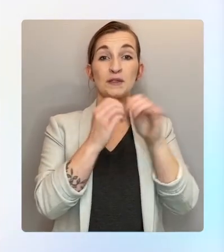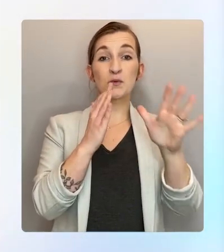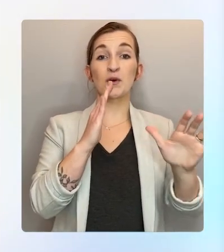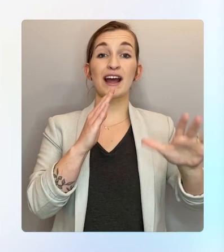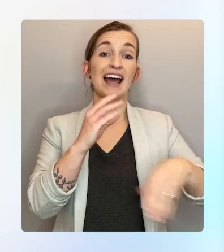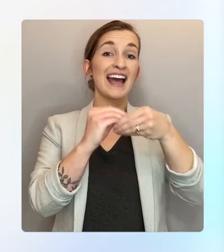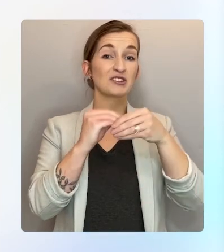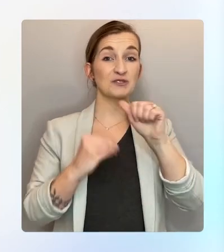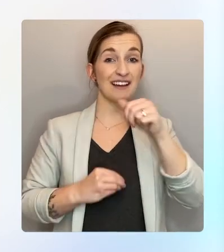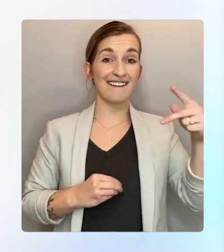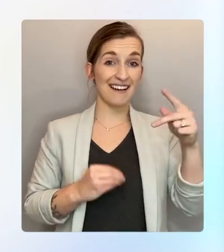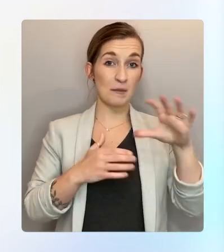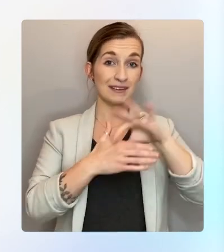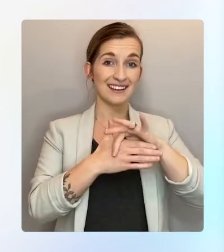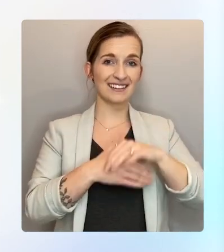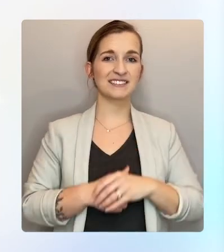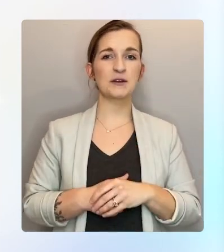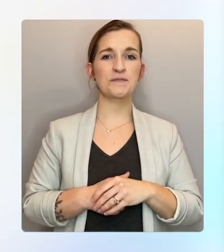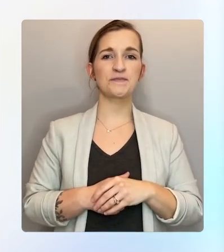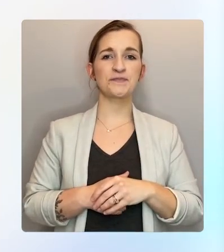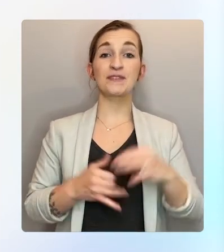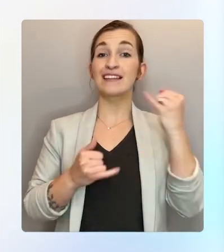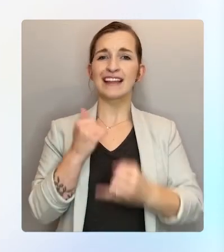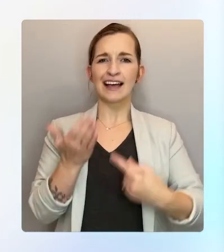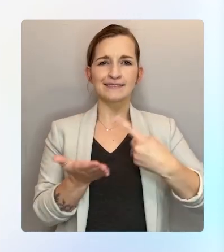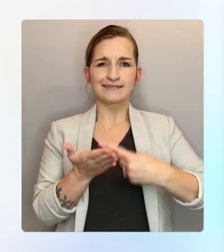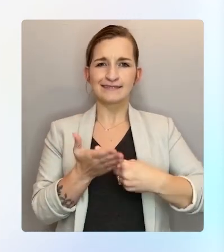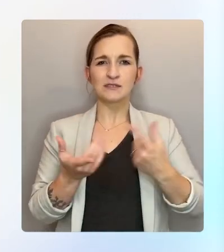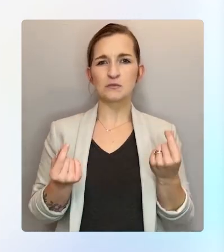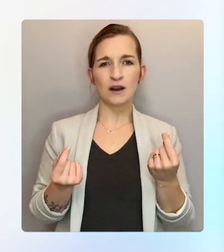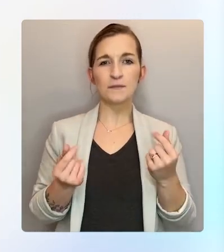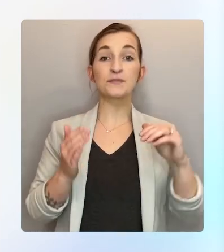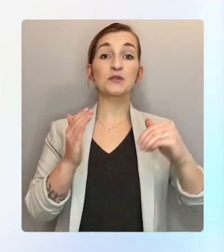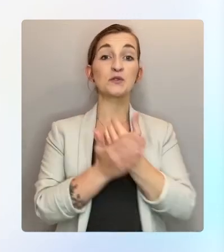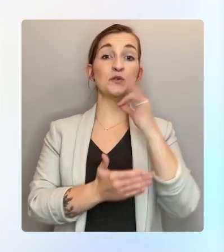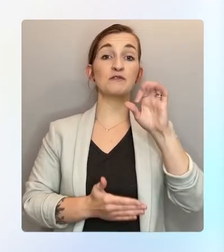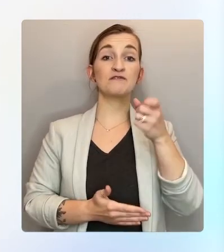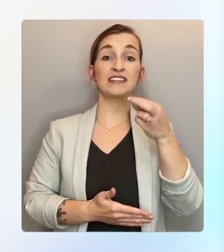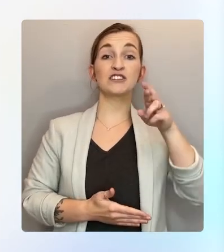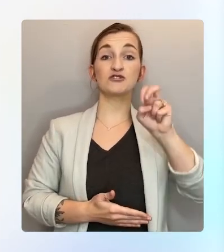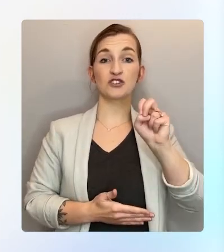The last thing I want to talk about is a new feature we're working on called Try Before You Buy.